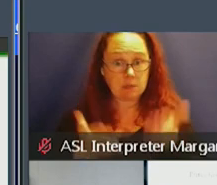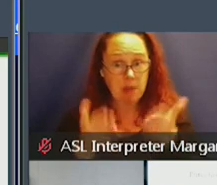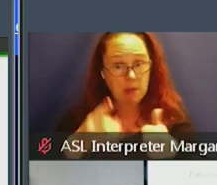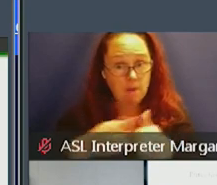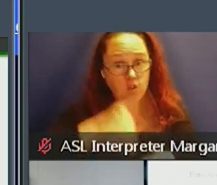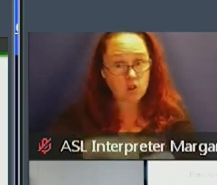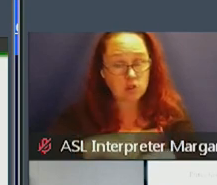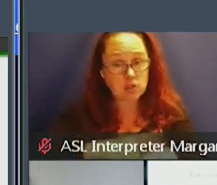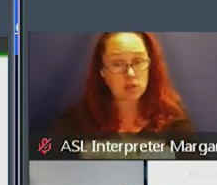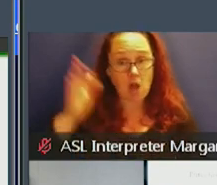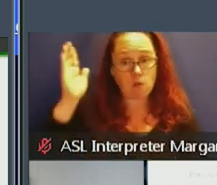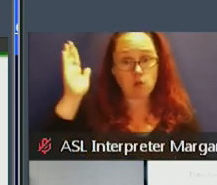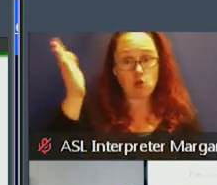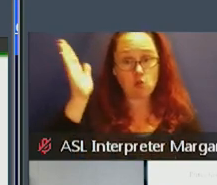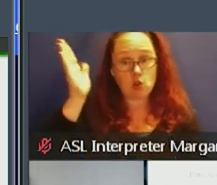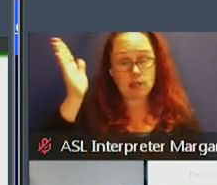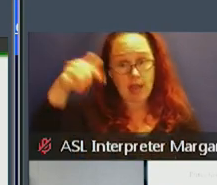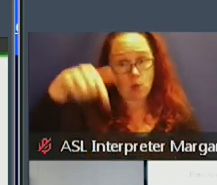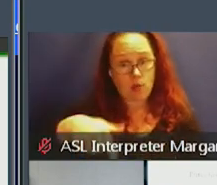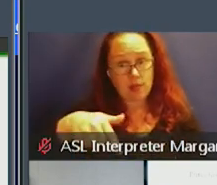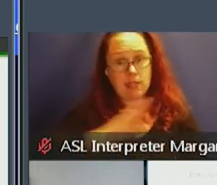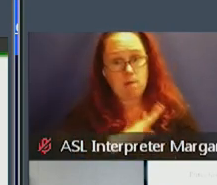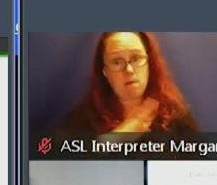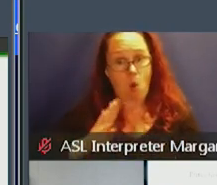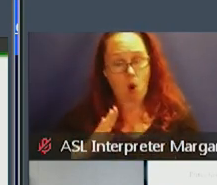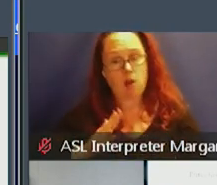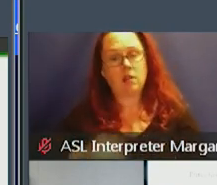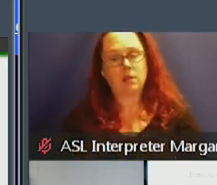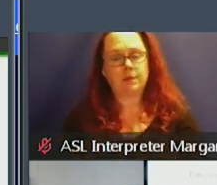particular board or planning committee planning permission,